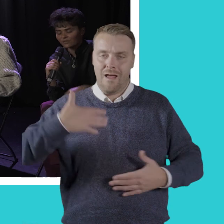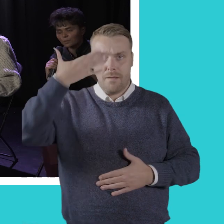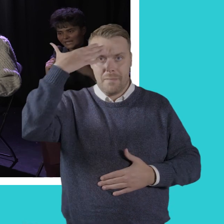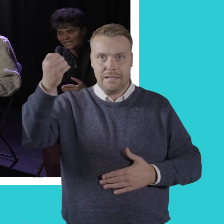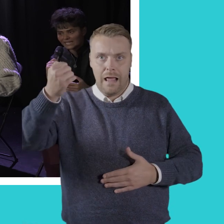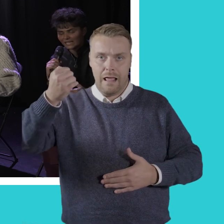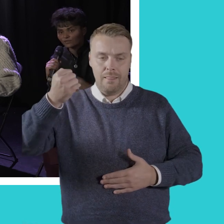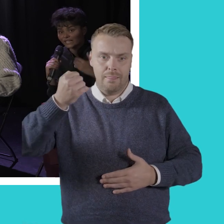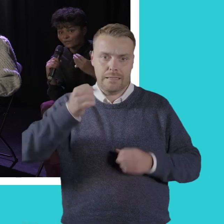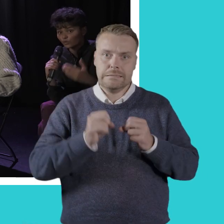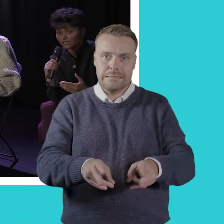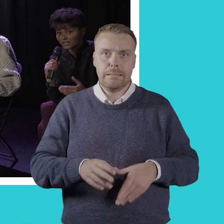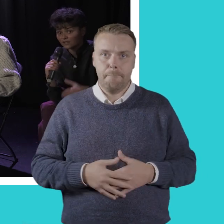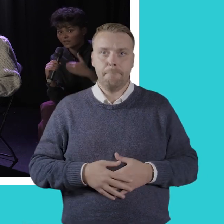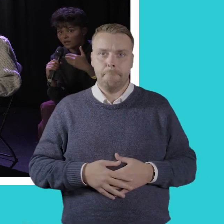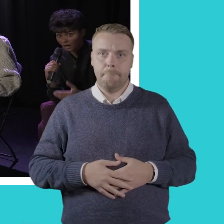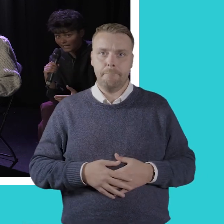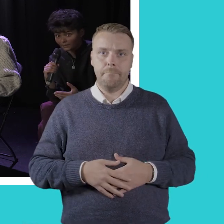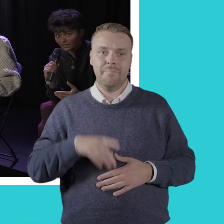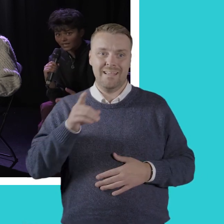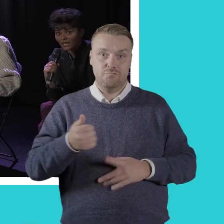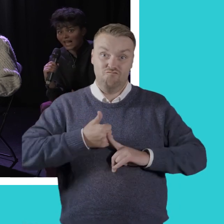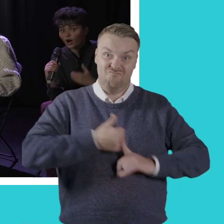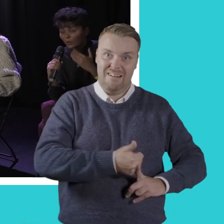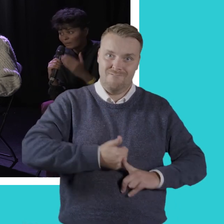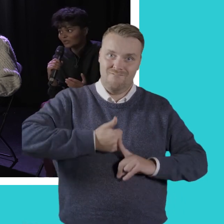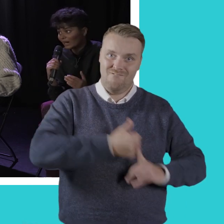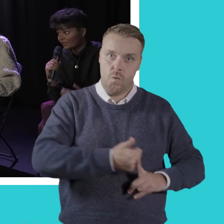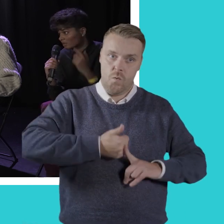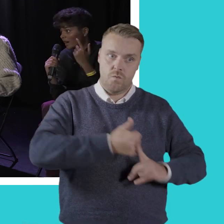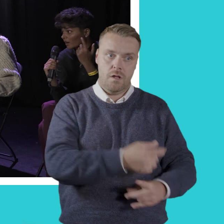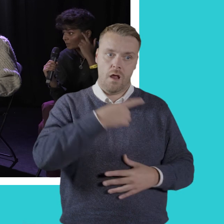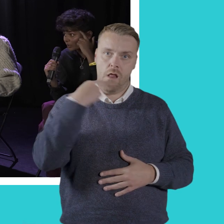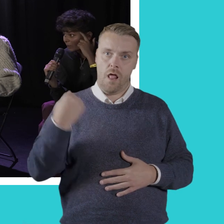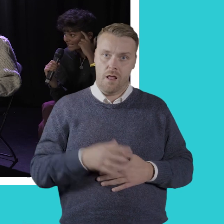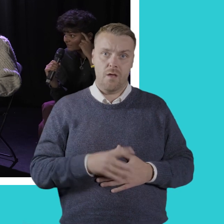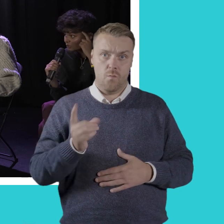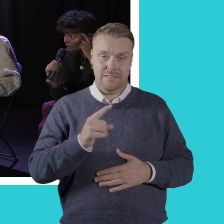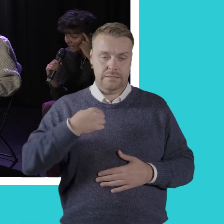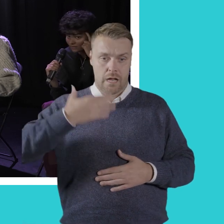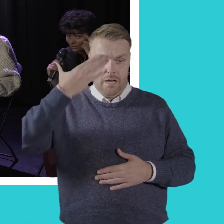that repeatedly reinforces the lie that our mental health is tied up to our individual brains